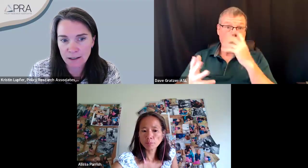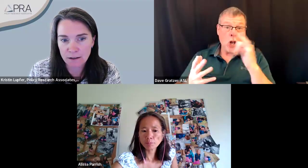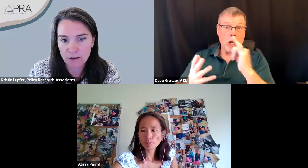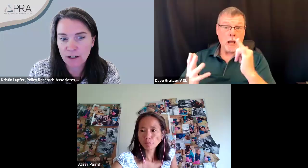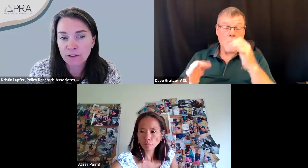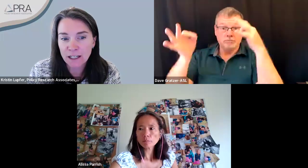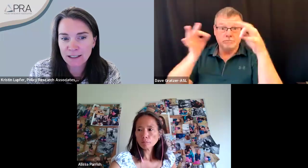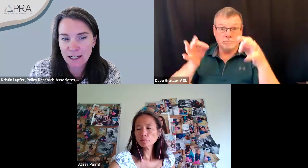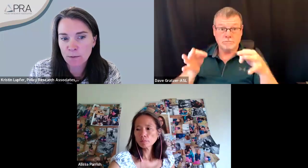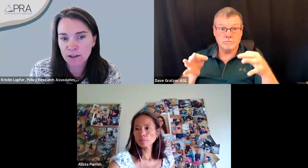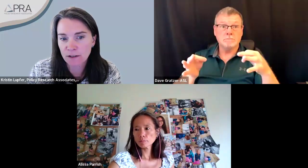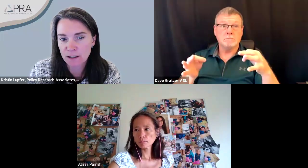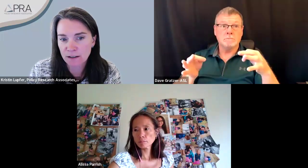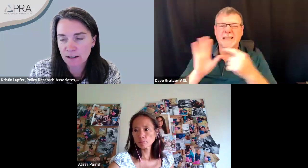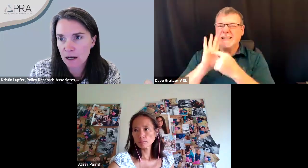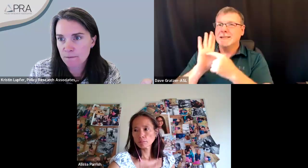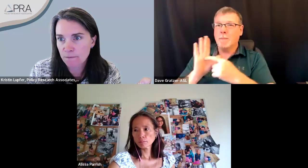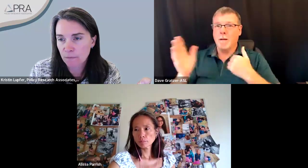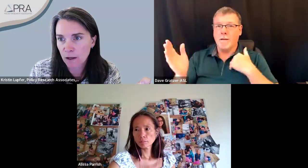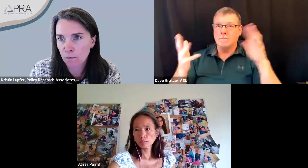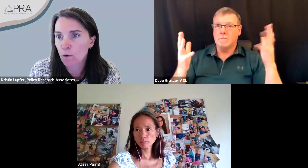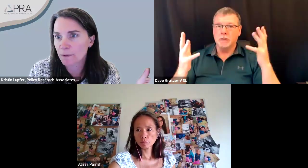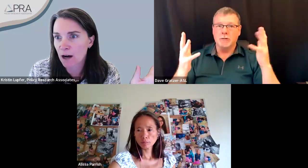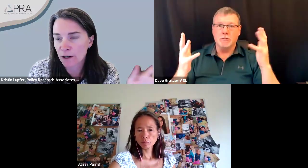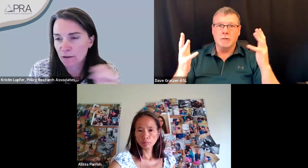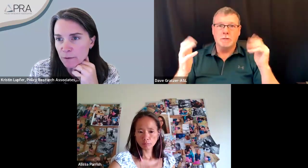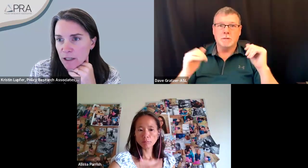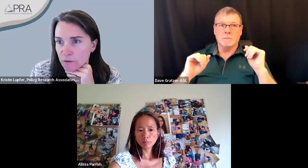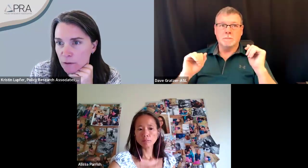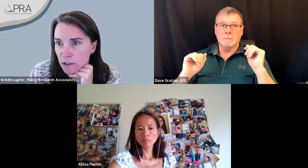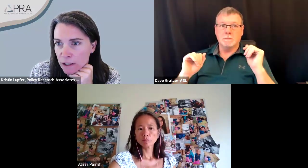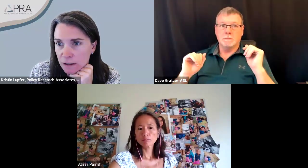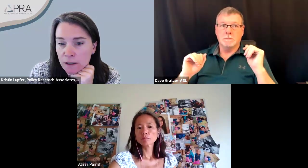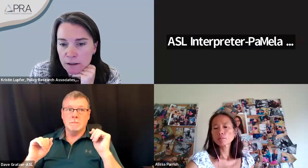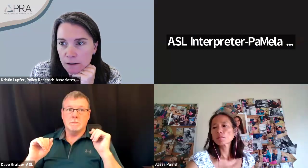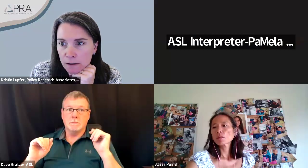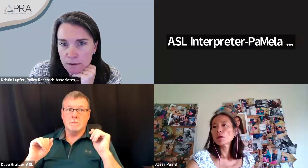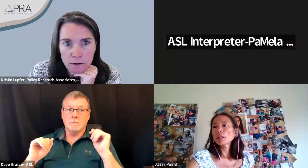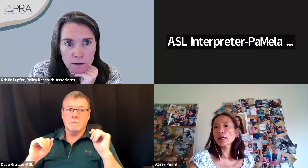And there's definitely examples of these forms out there from in different communities.